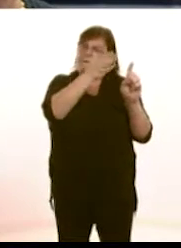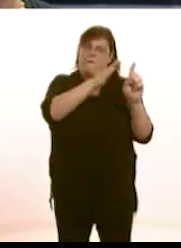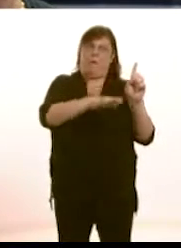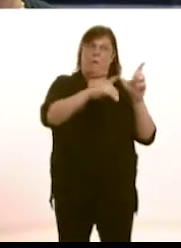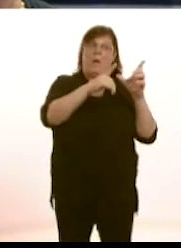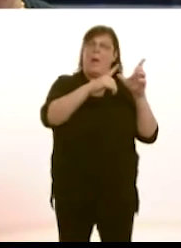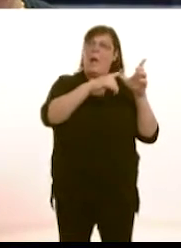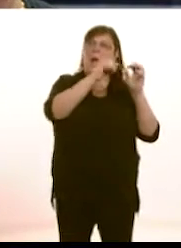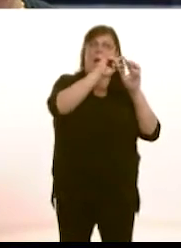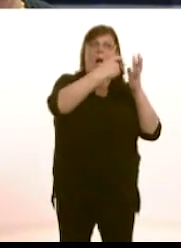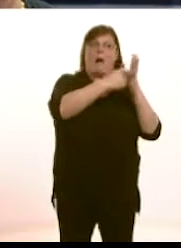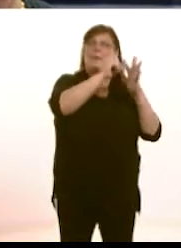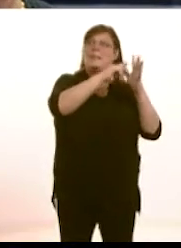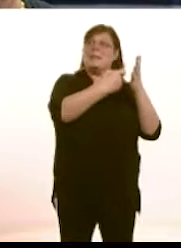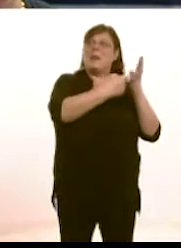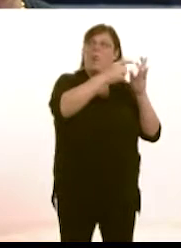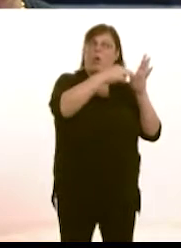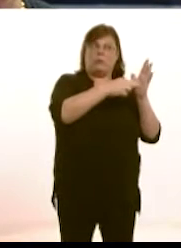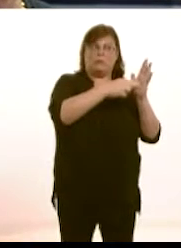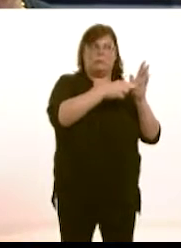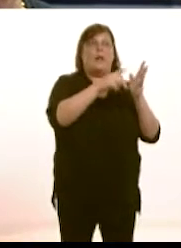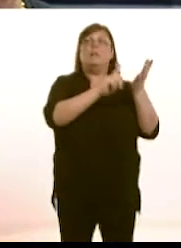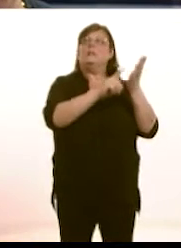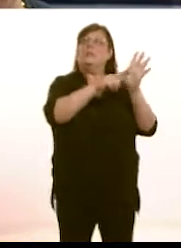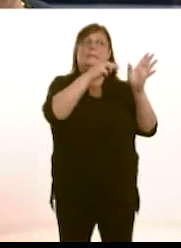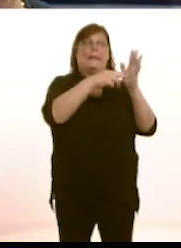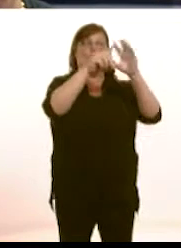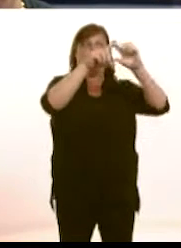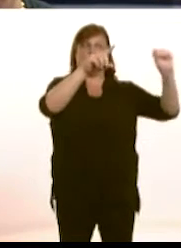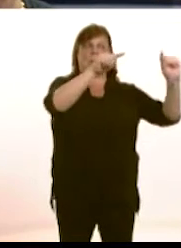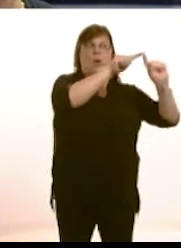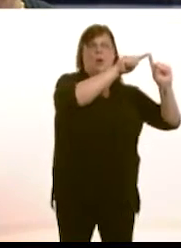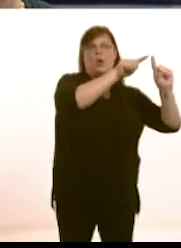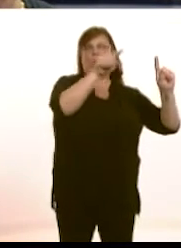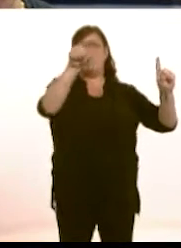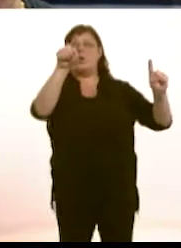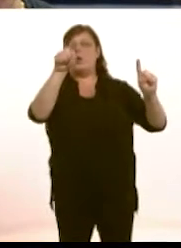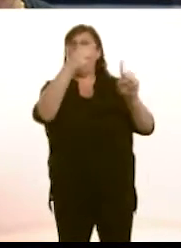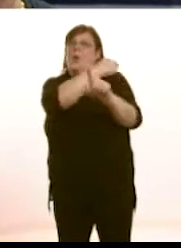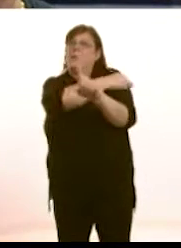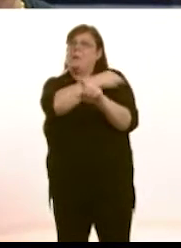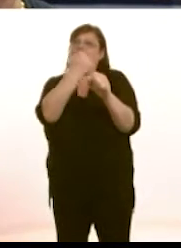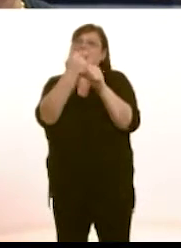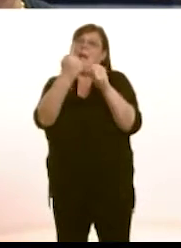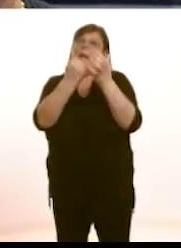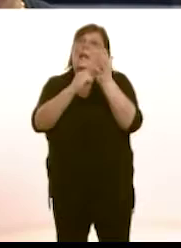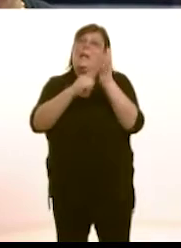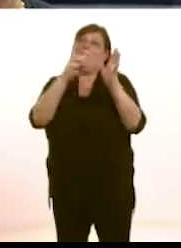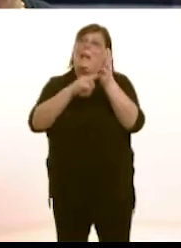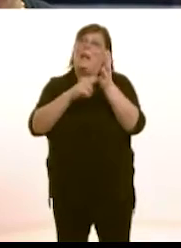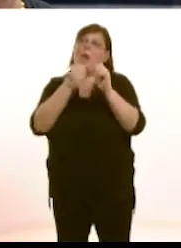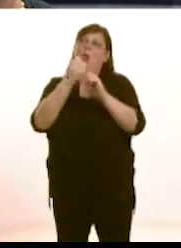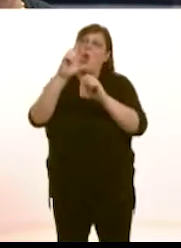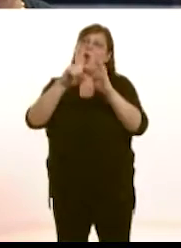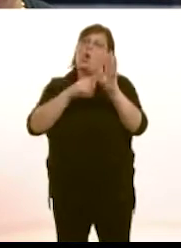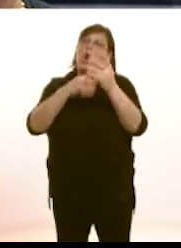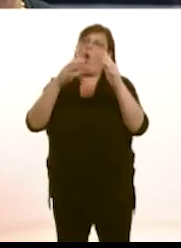from Aberdaron on the Llyn Peninsula to Ysbyty Glan Clwyd if we assume no traffic and no